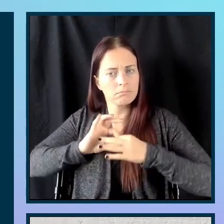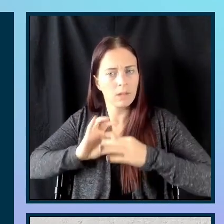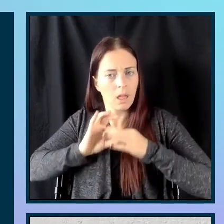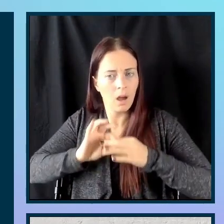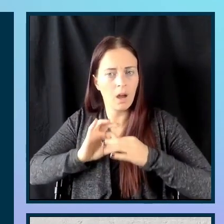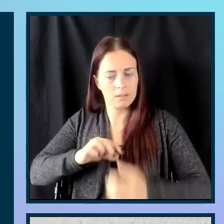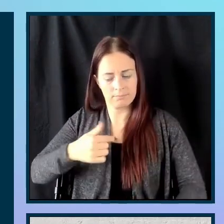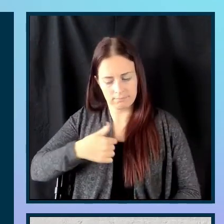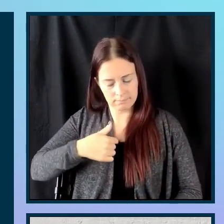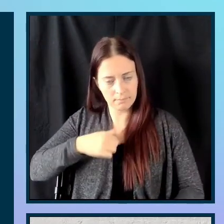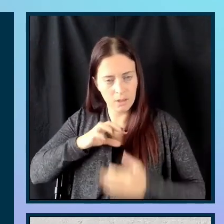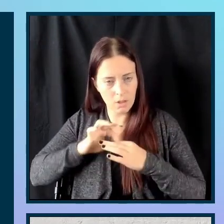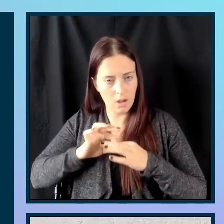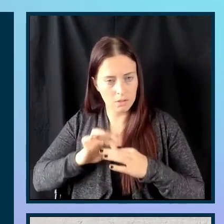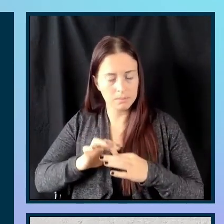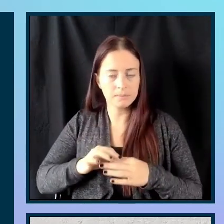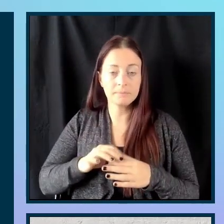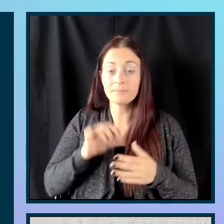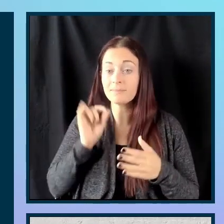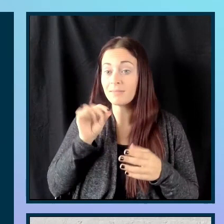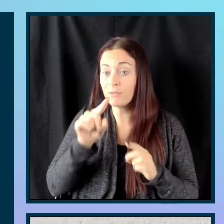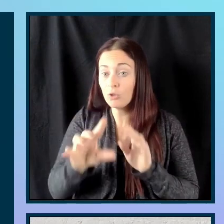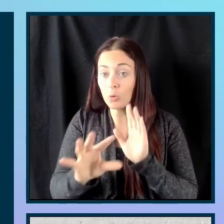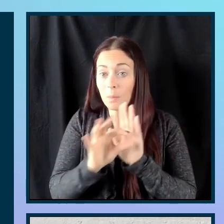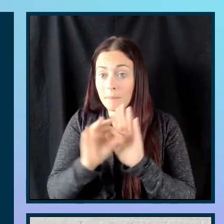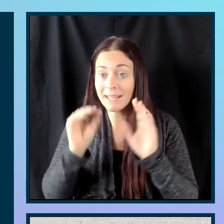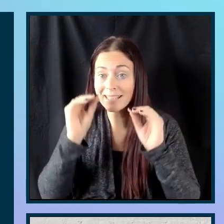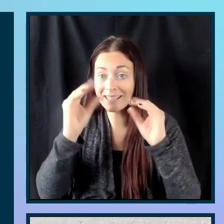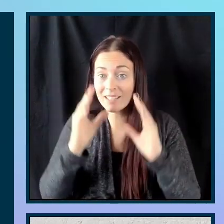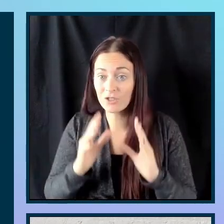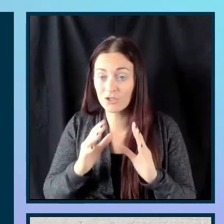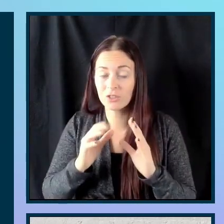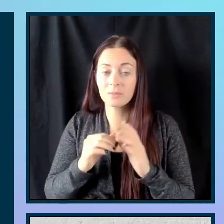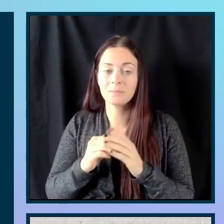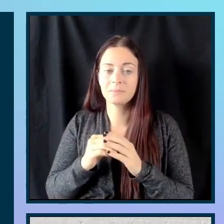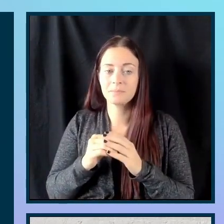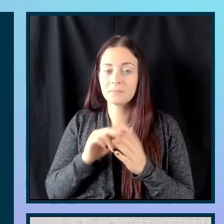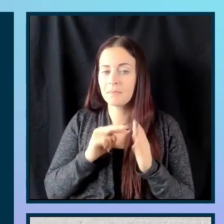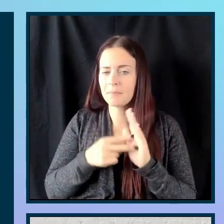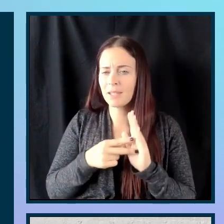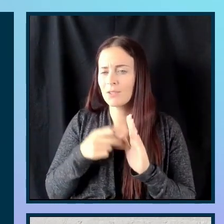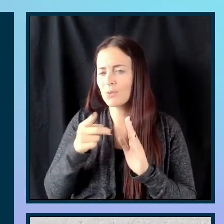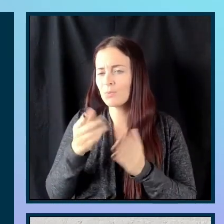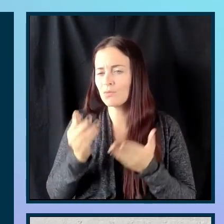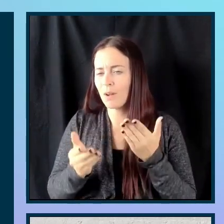If you chose to be a teacher, you are in charge of creating trainings, documentation,